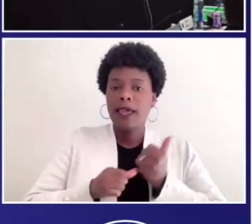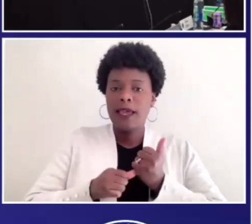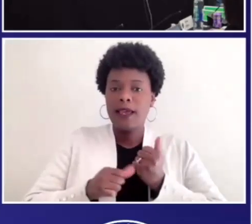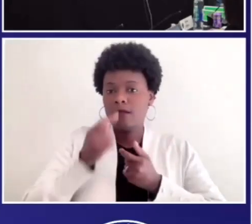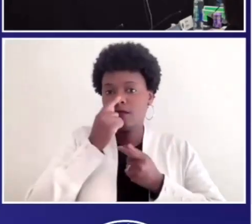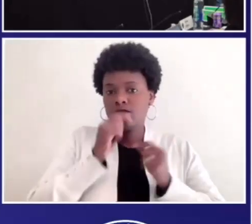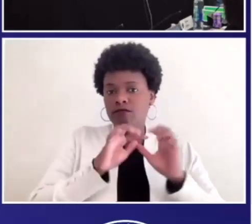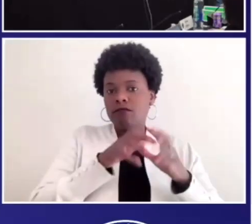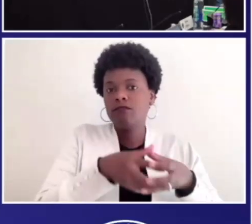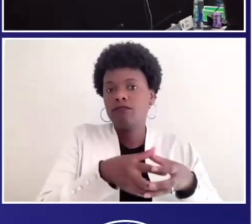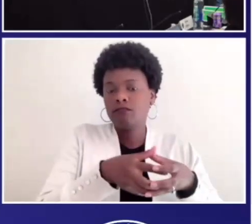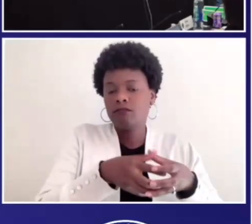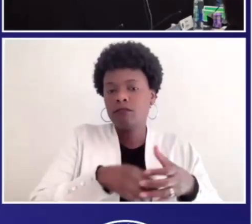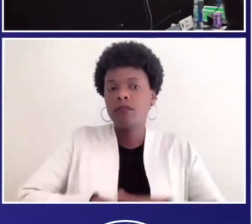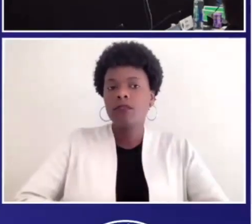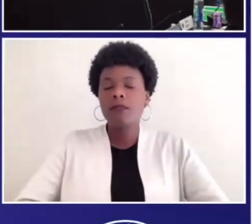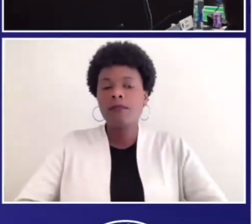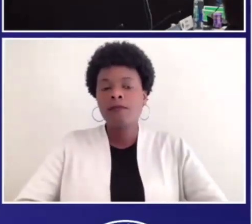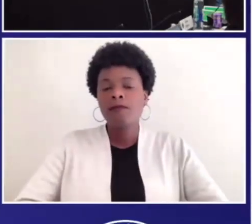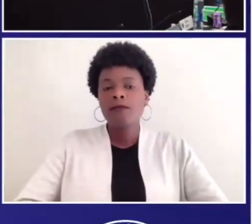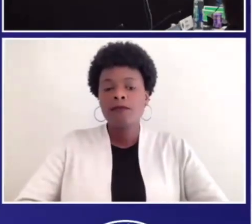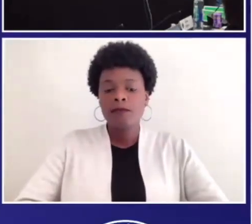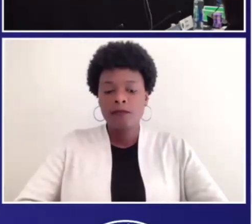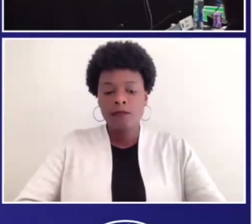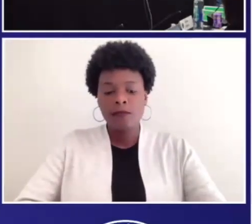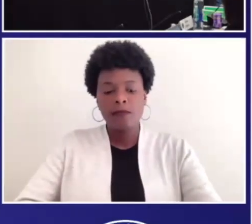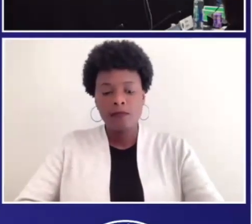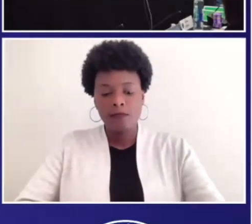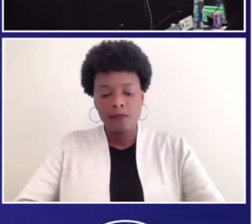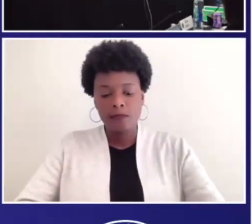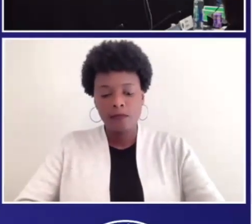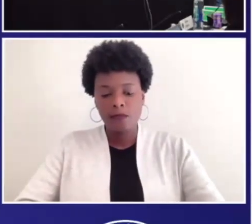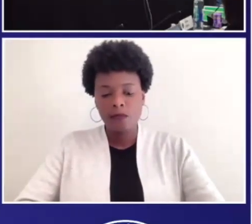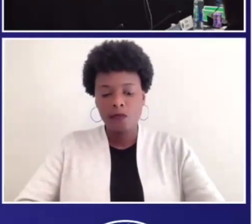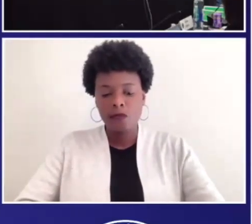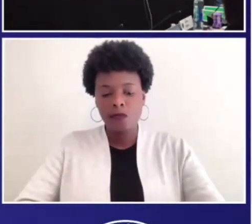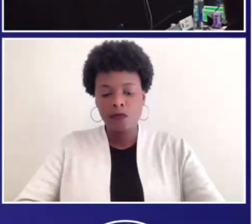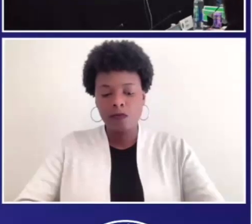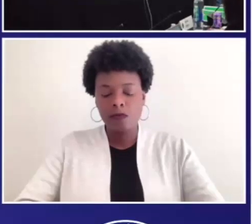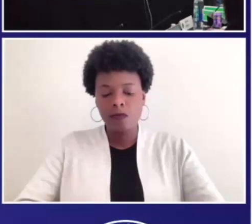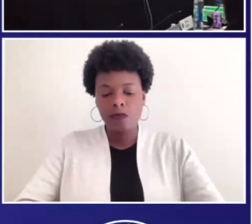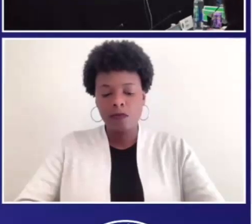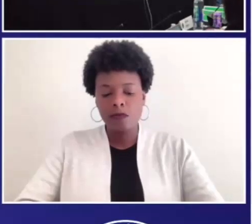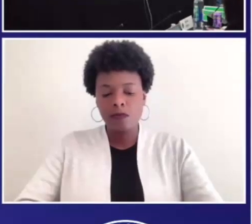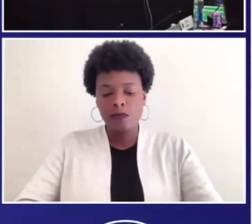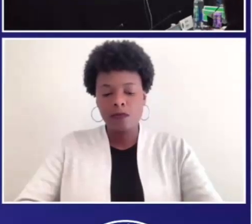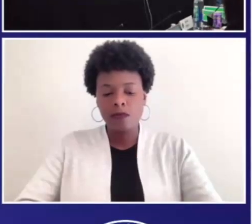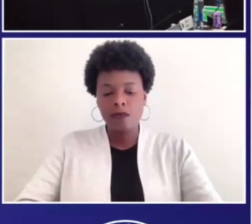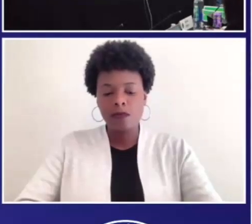And let me see, so we have,